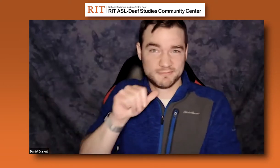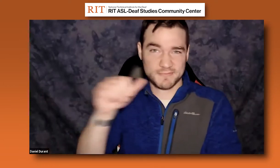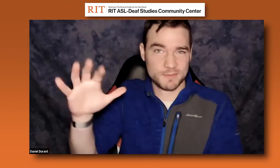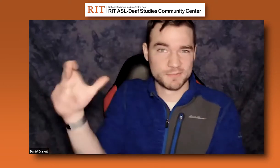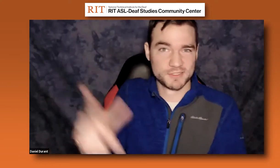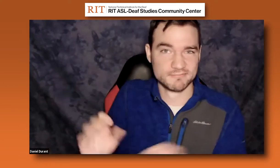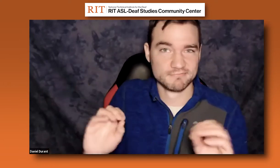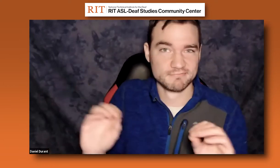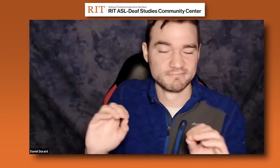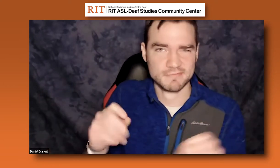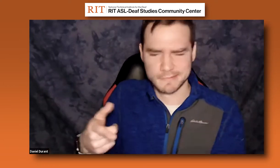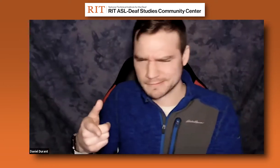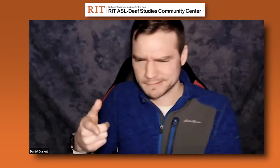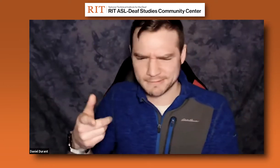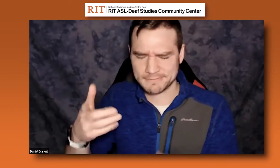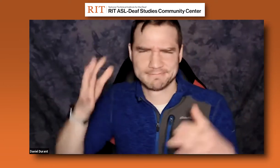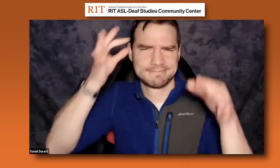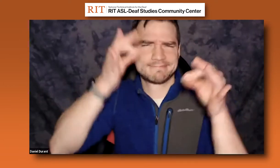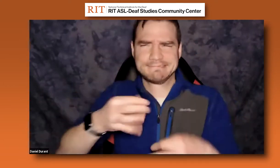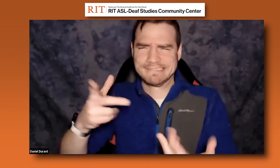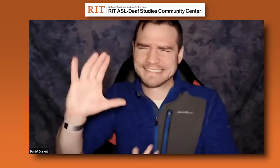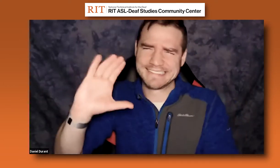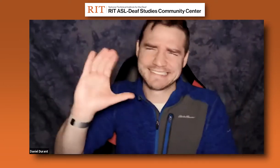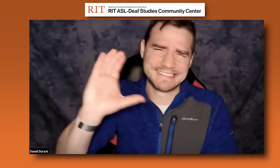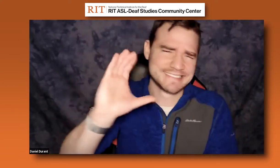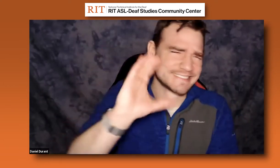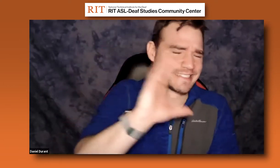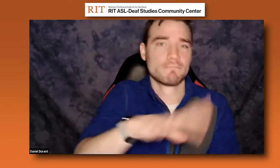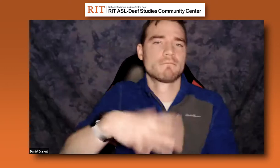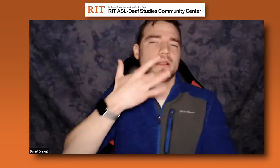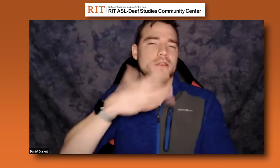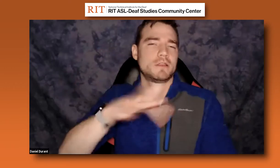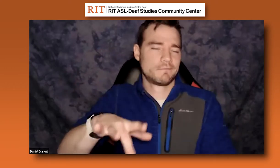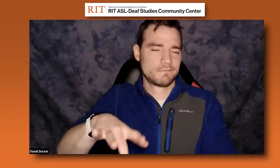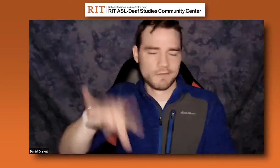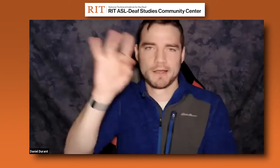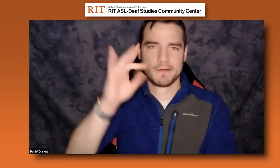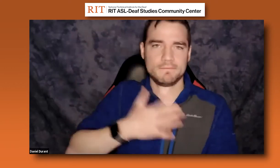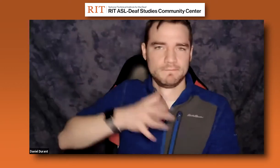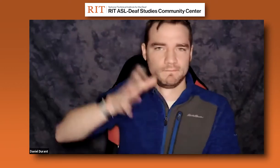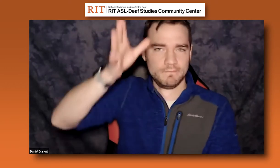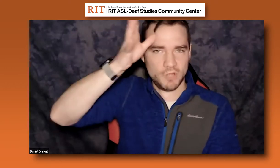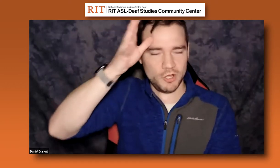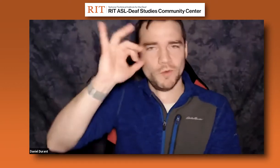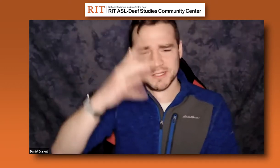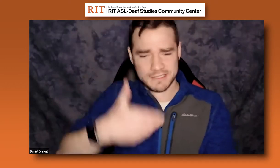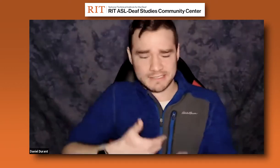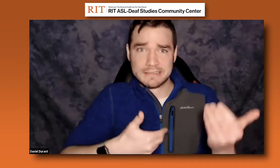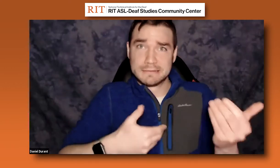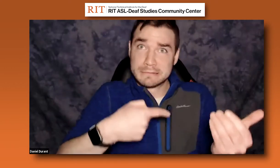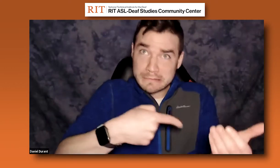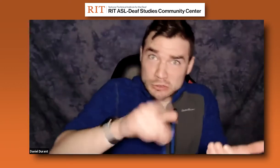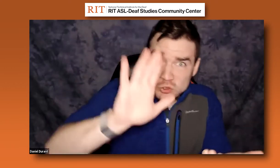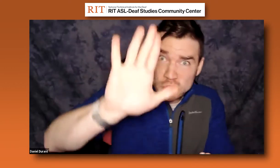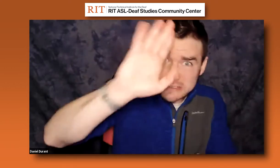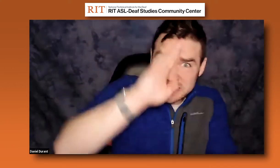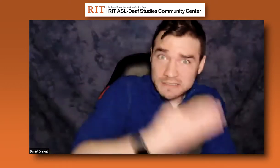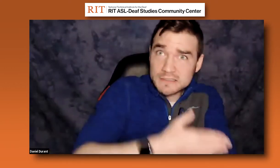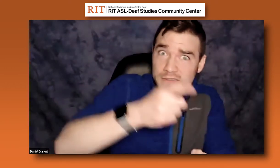My birth mother never came back, so the woman decided to search for, and luckily, find my father, and say, "Gosh,